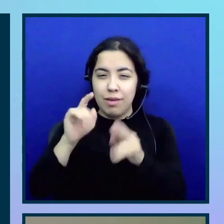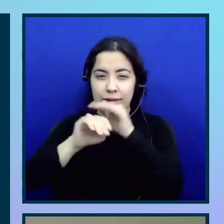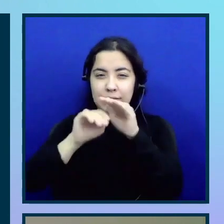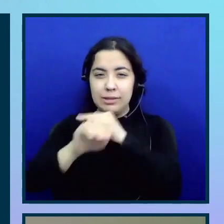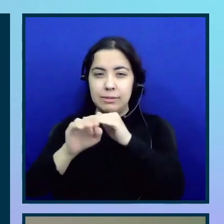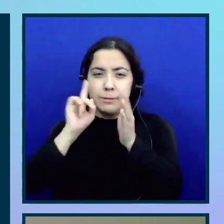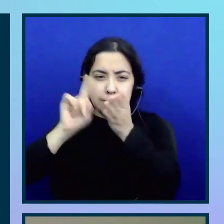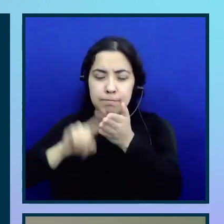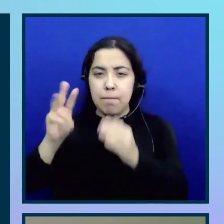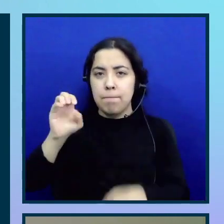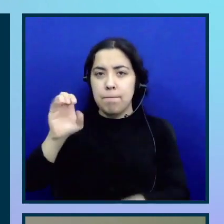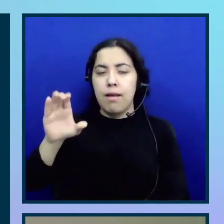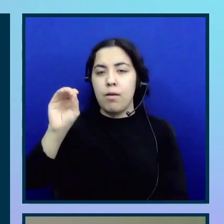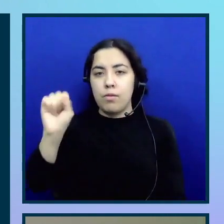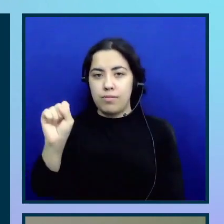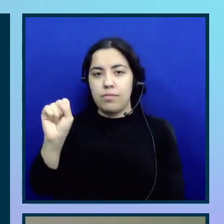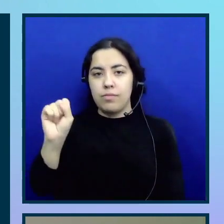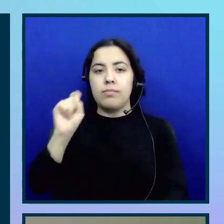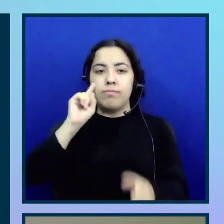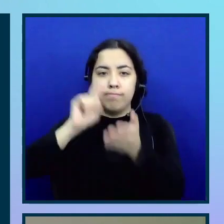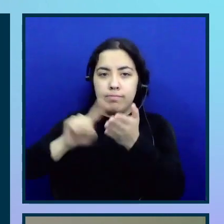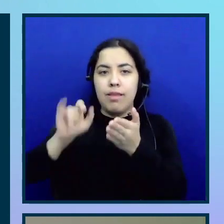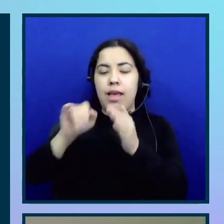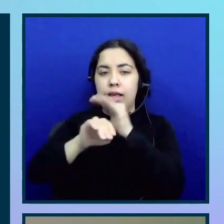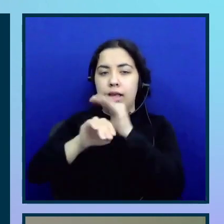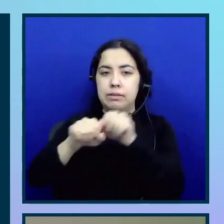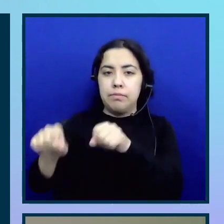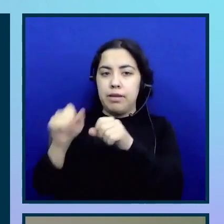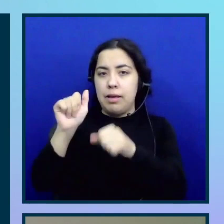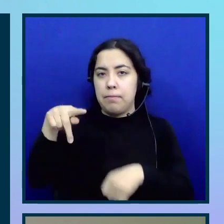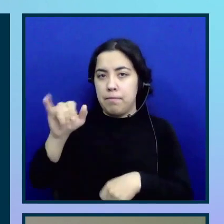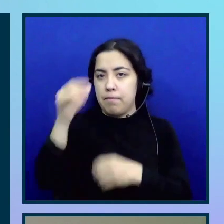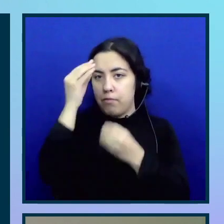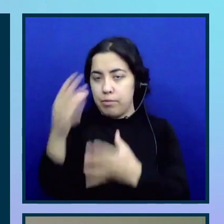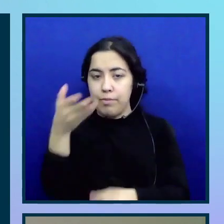to look at the accessibility API information there. It is also a list view, like the grid,